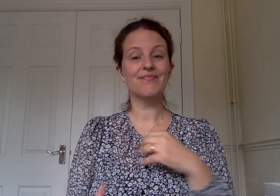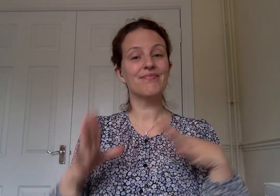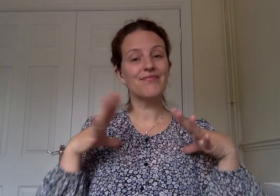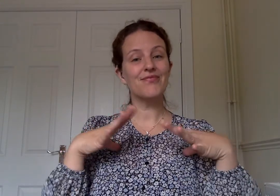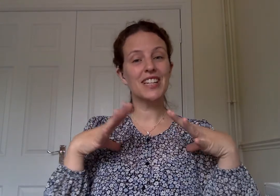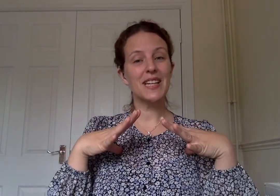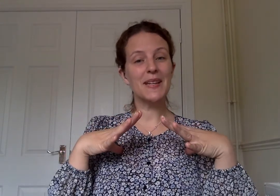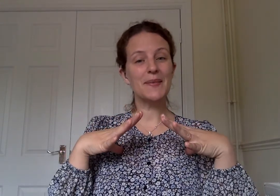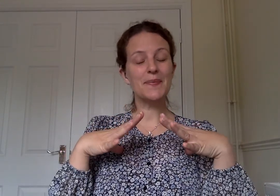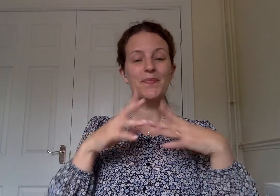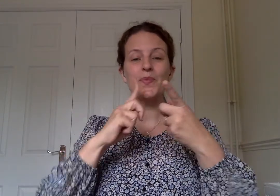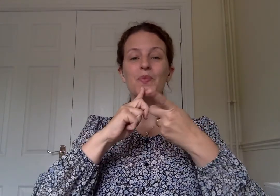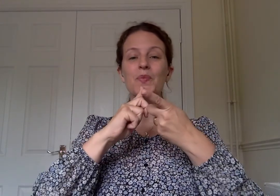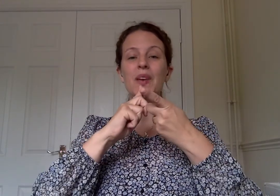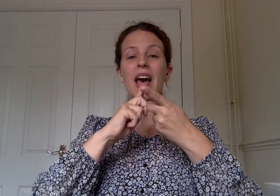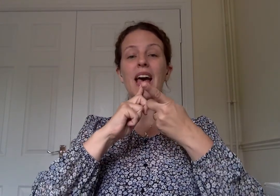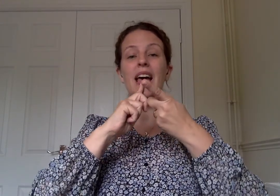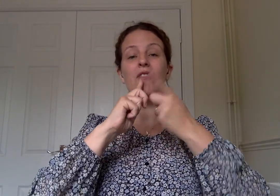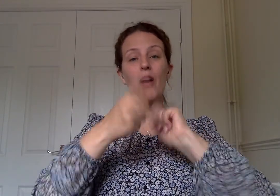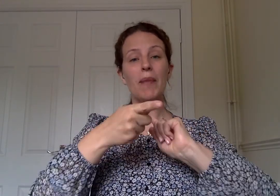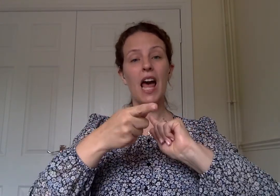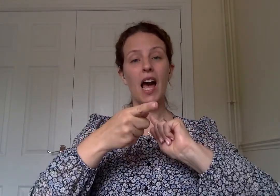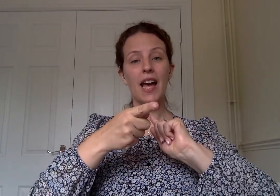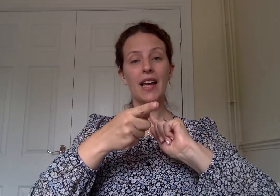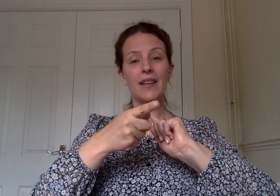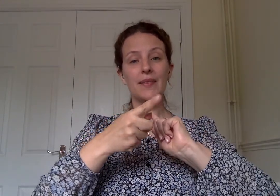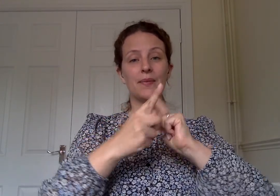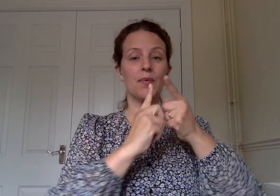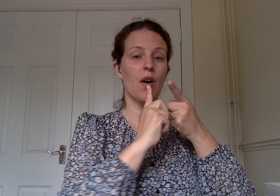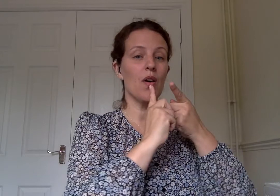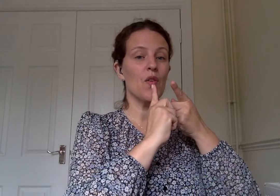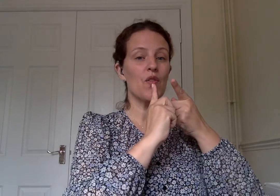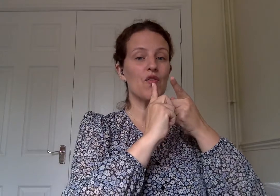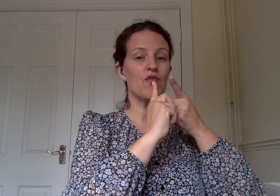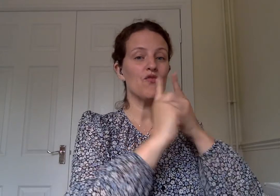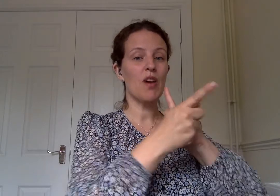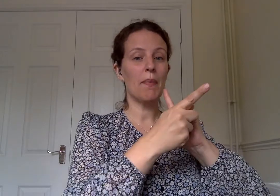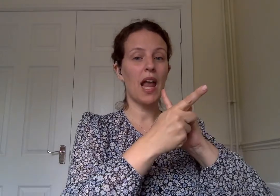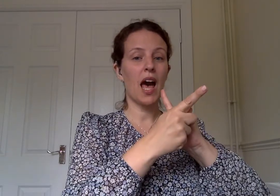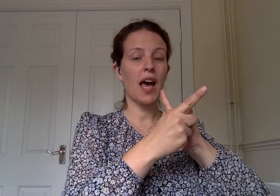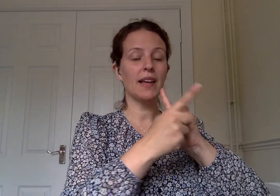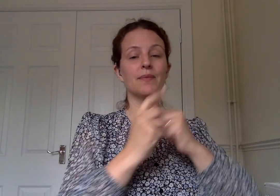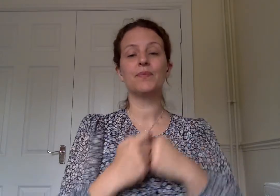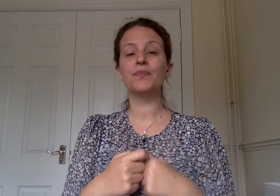Ready. Reply